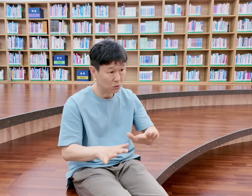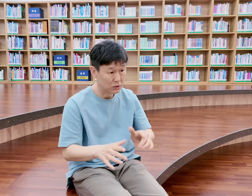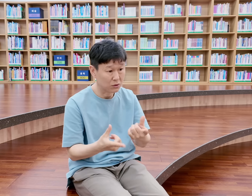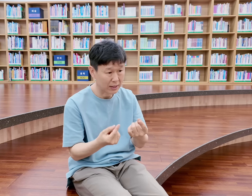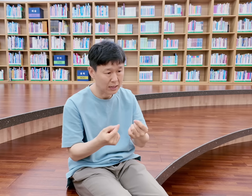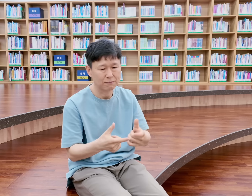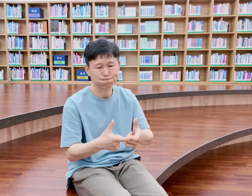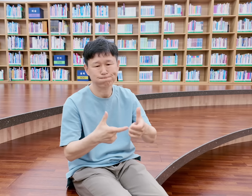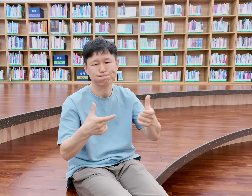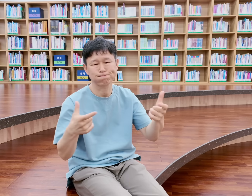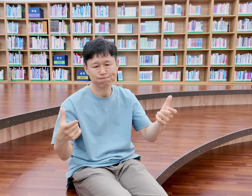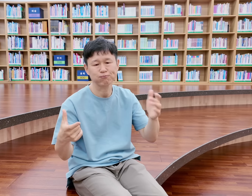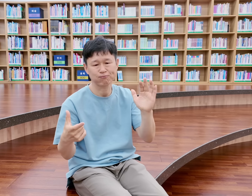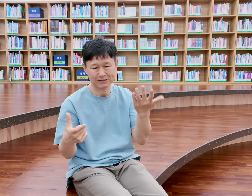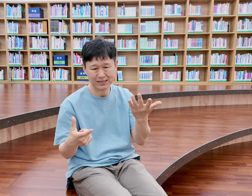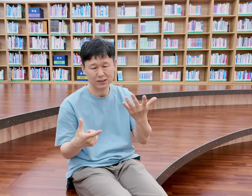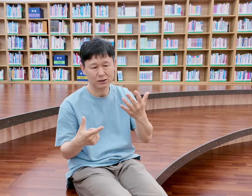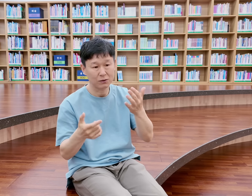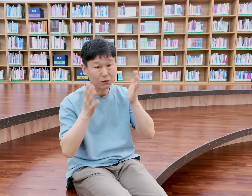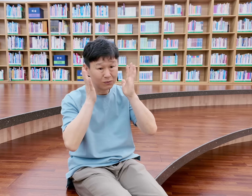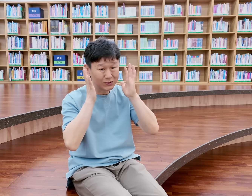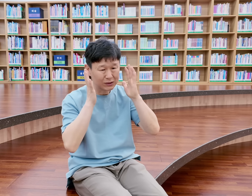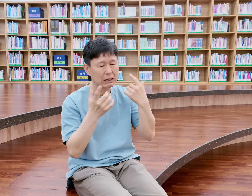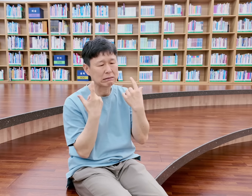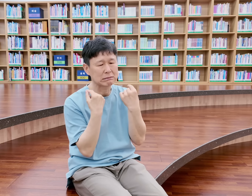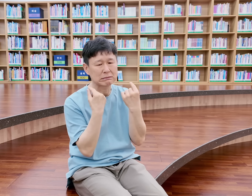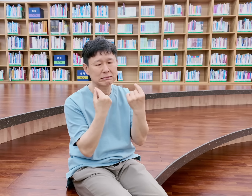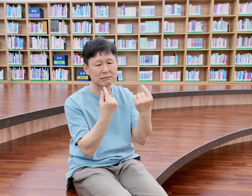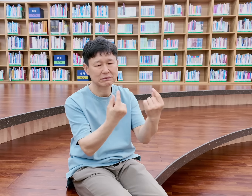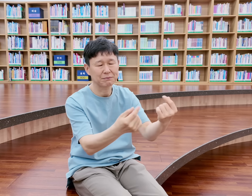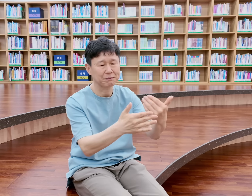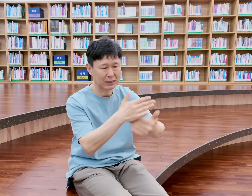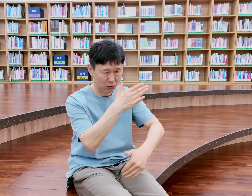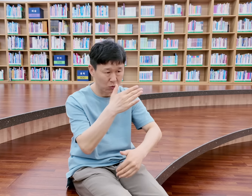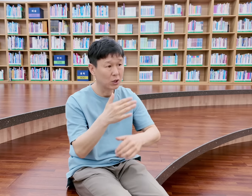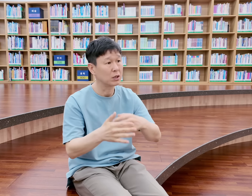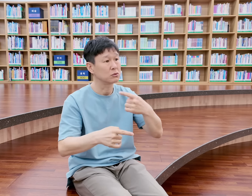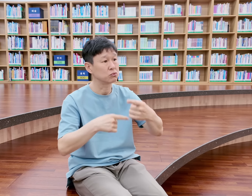We are gradually increasing such programs. The study program remains the same. I'll leave that out of the explanation.